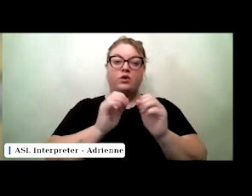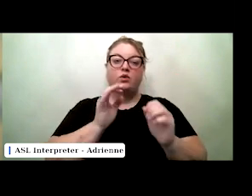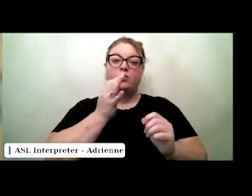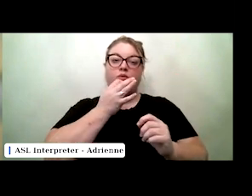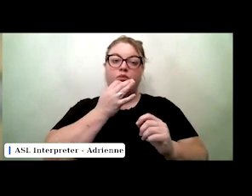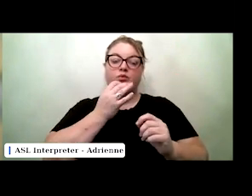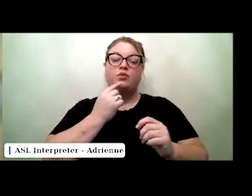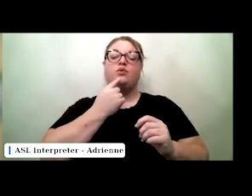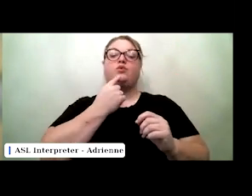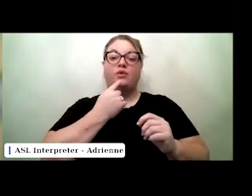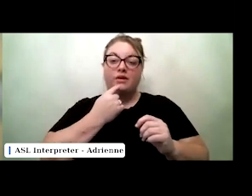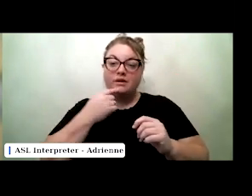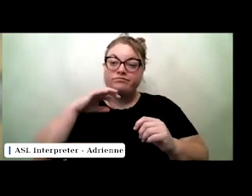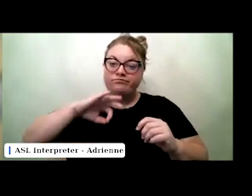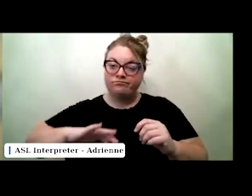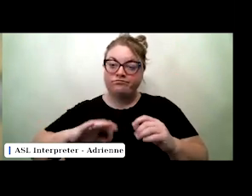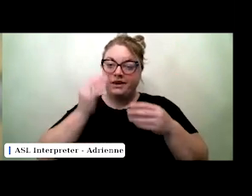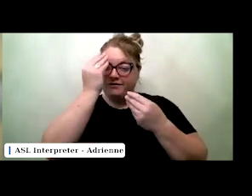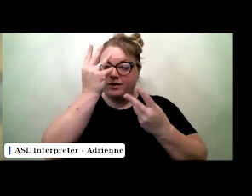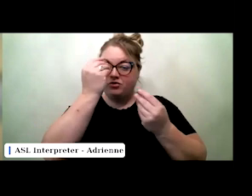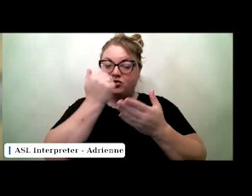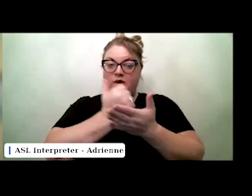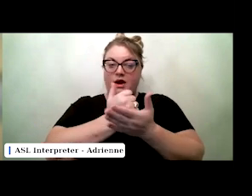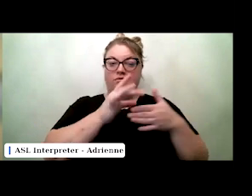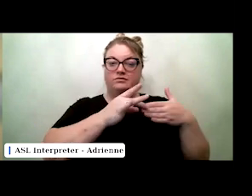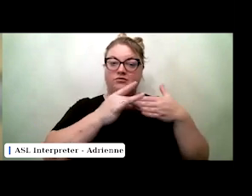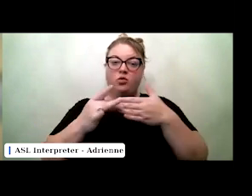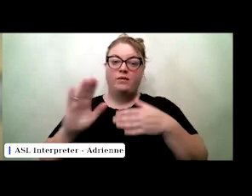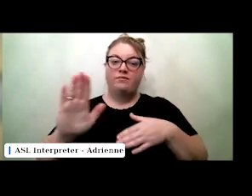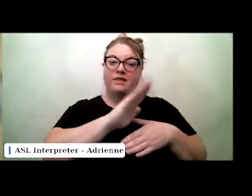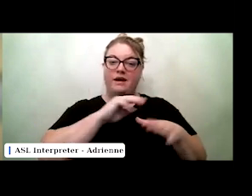To help inform their models.